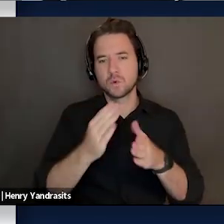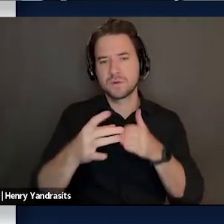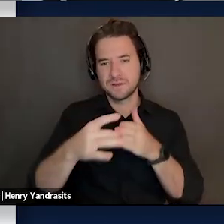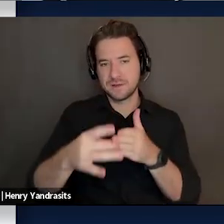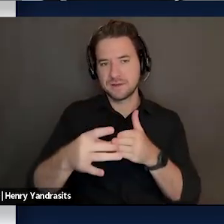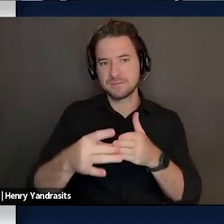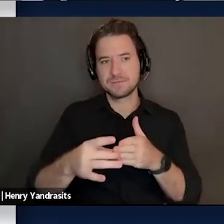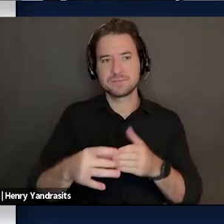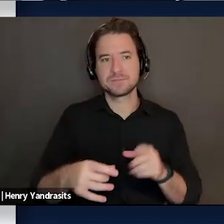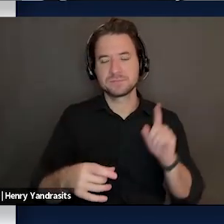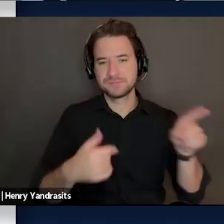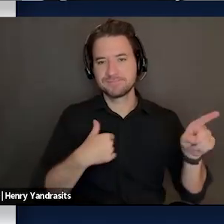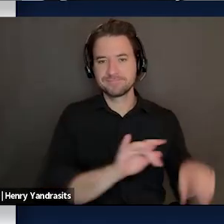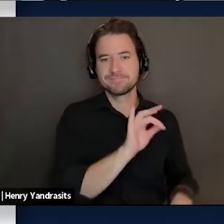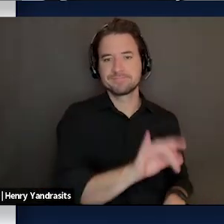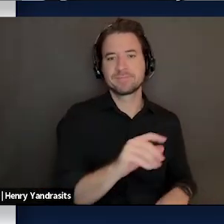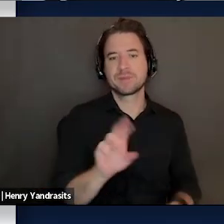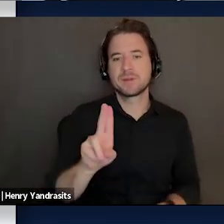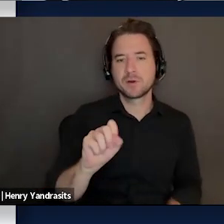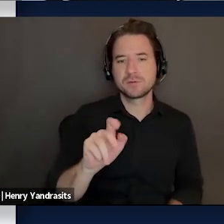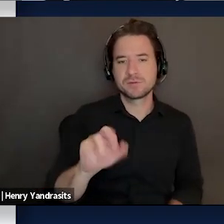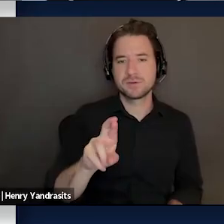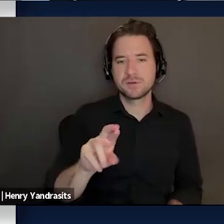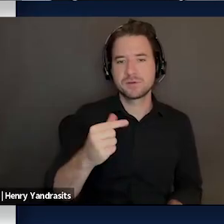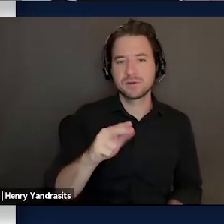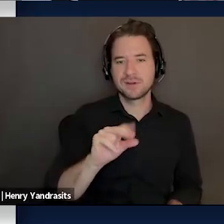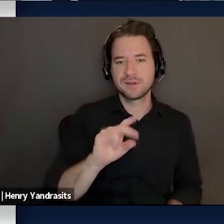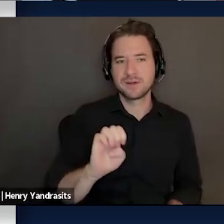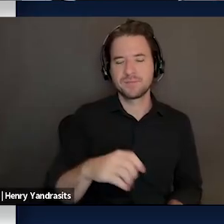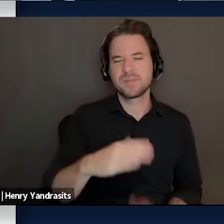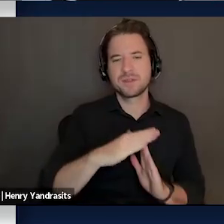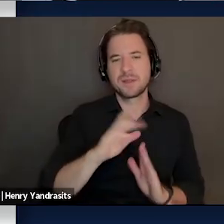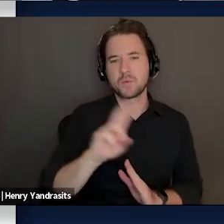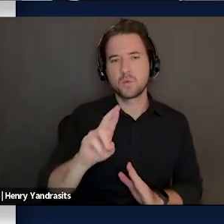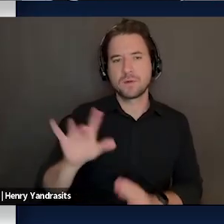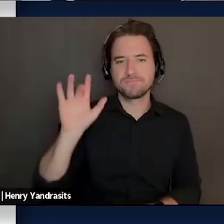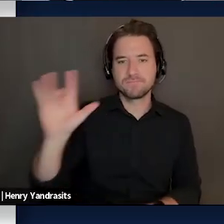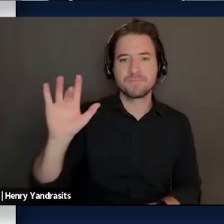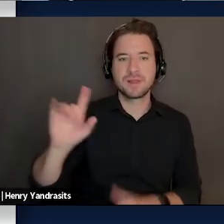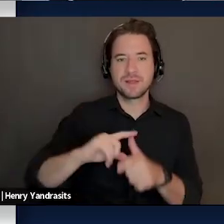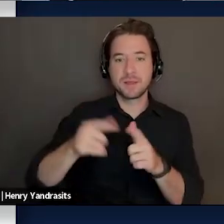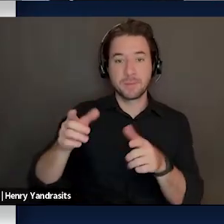By selecting the user guide button in the top right corner on the dashboard in the box that says Questions.